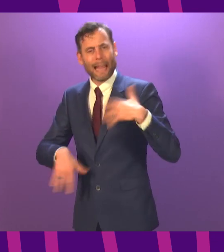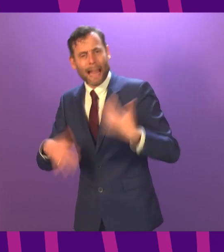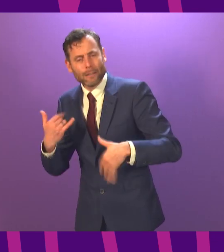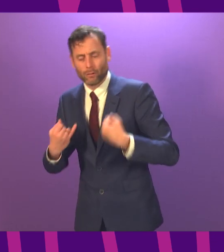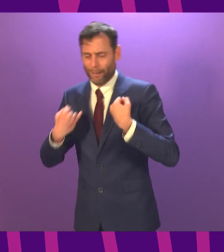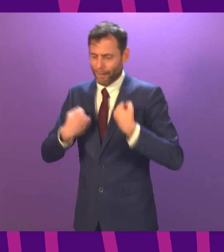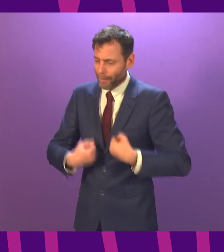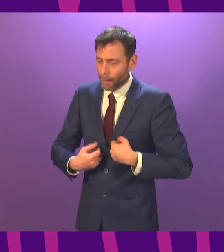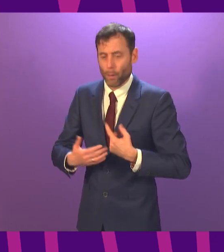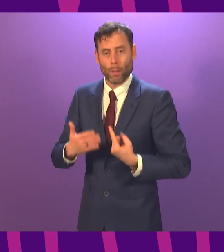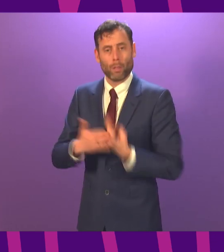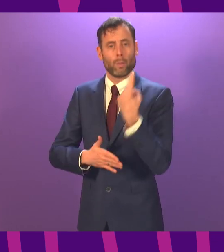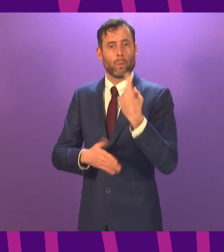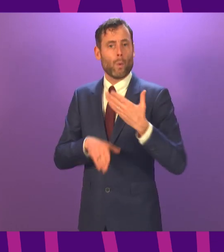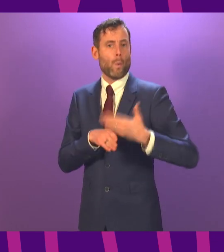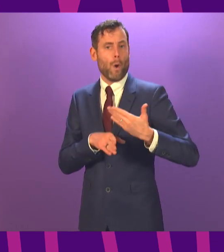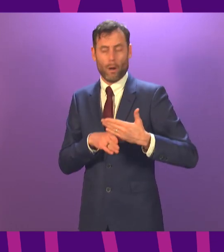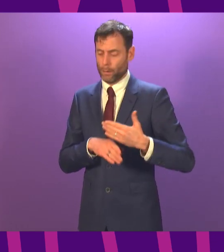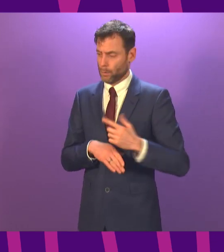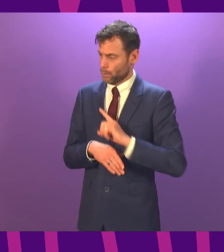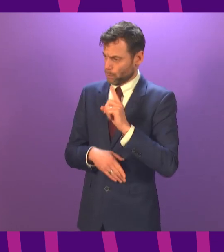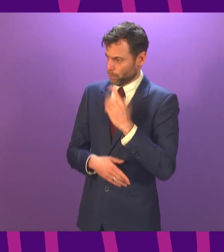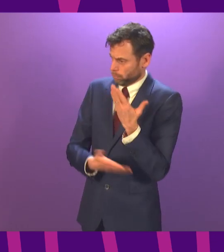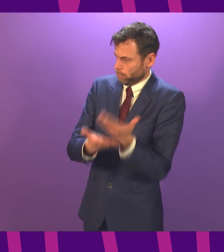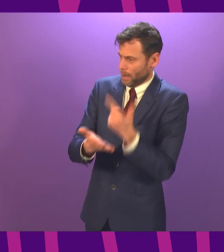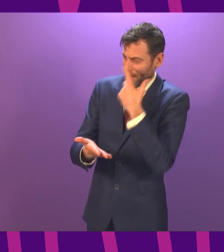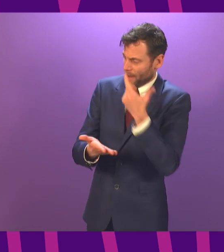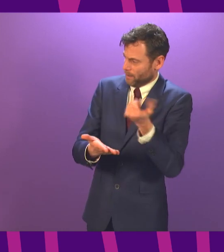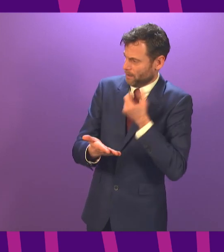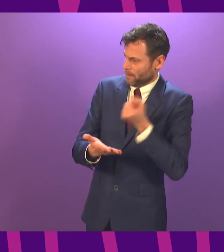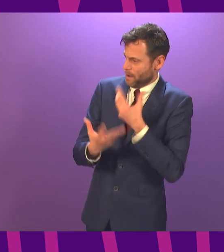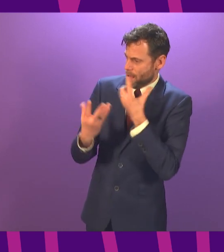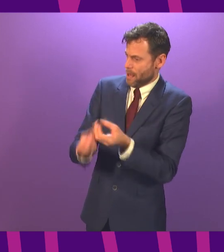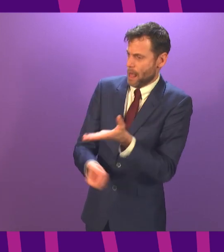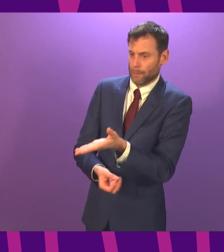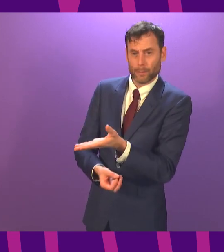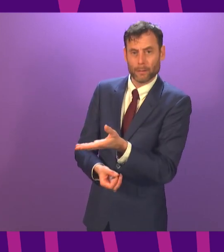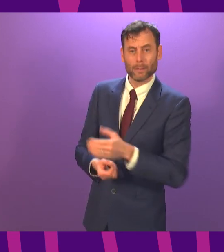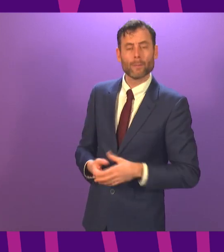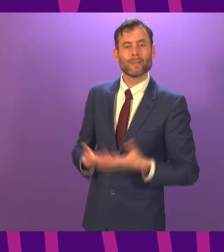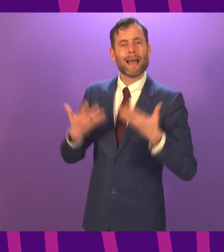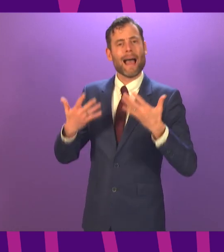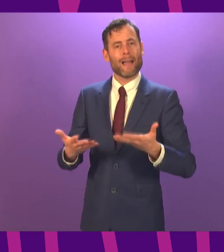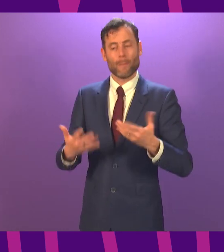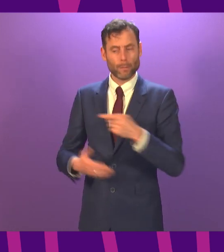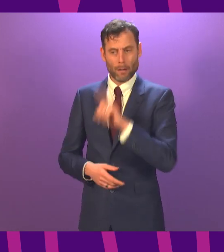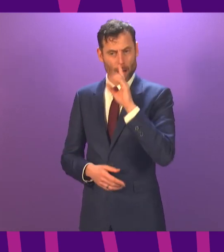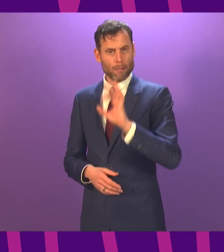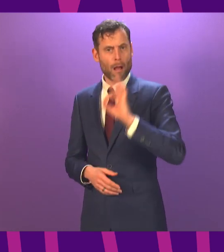particularly since they are in female-dominated workplaces, which have been largely ignored by the current industrial injuries scheme?